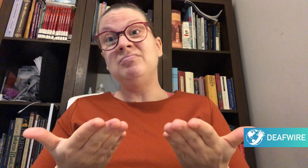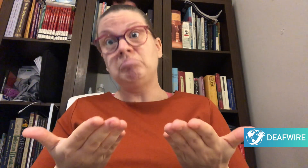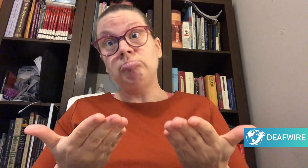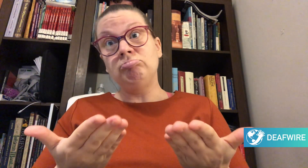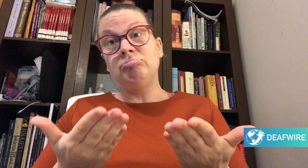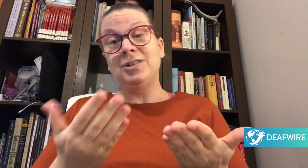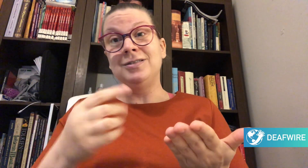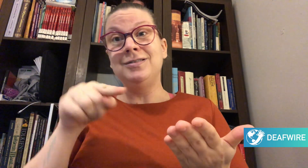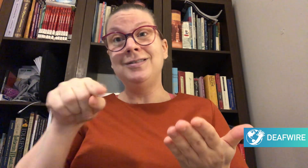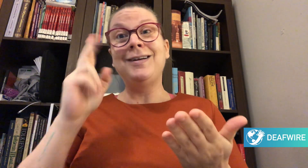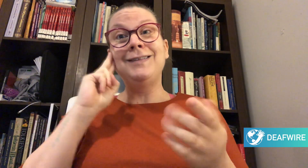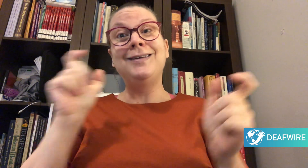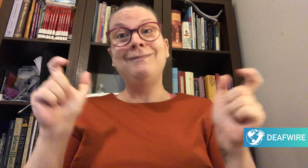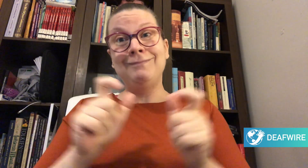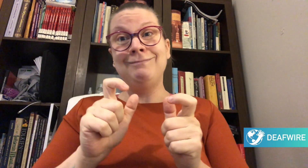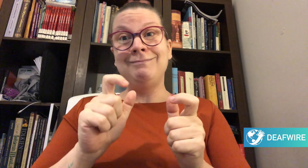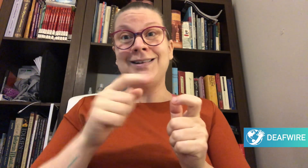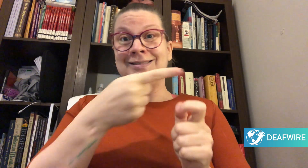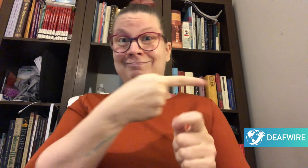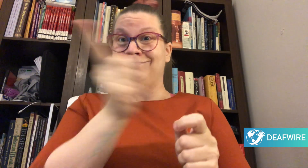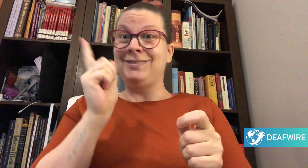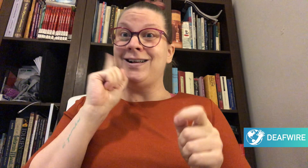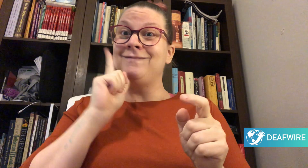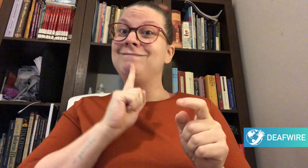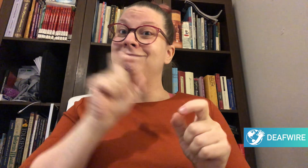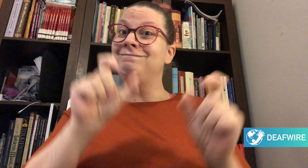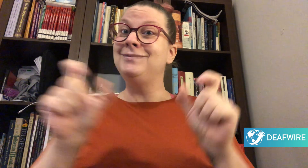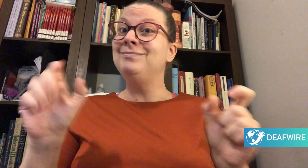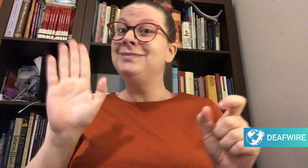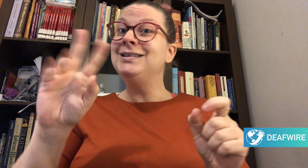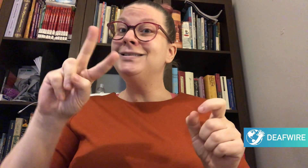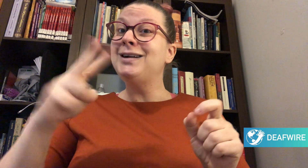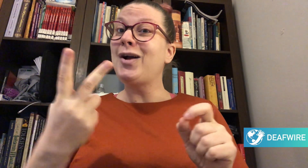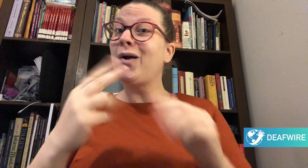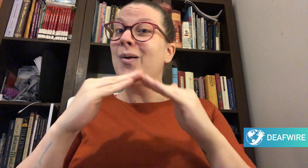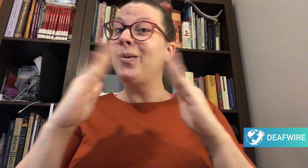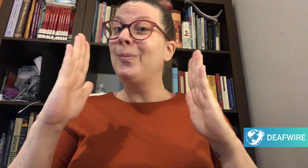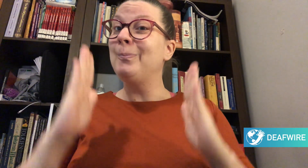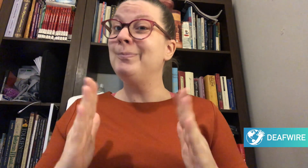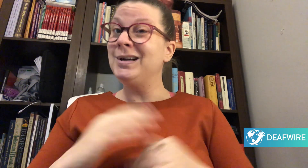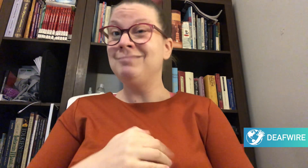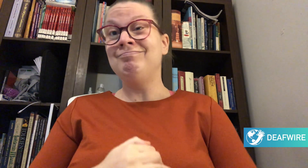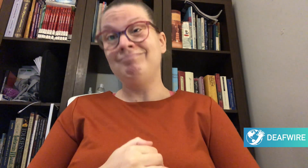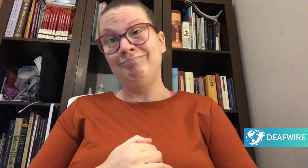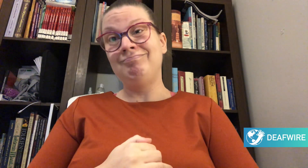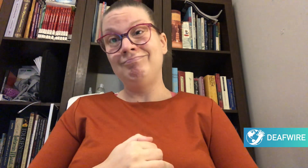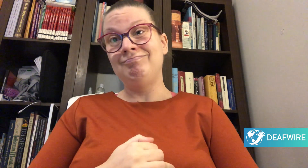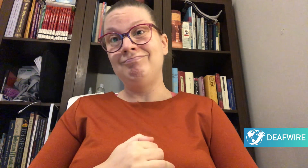for Deaf people. Yes, less people now come to the Deaf club -